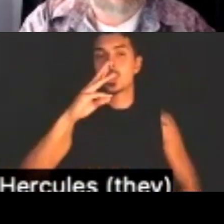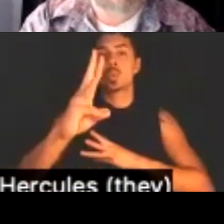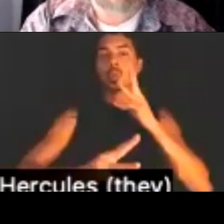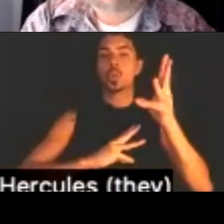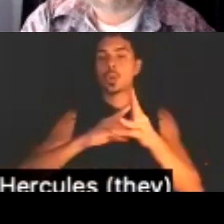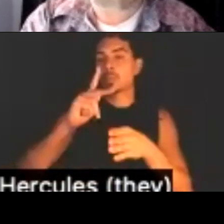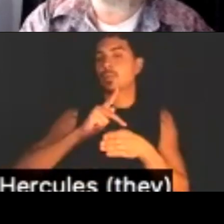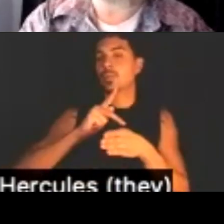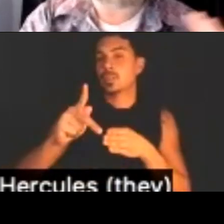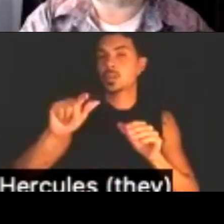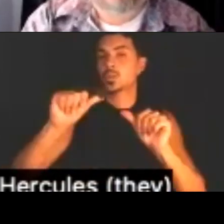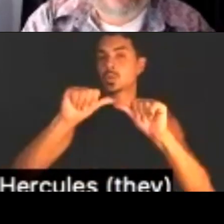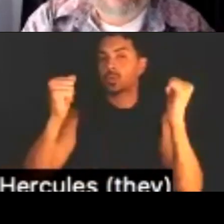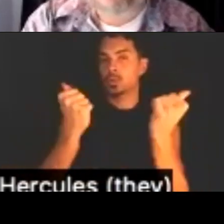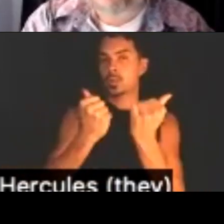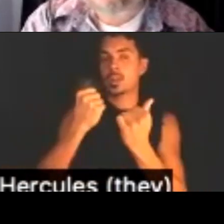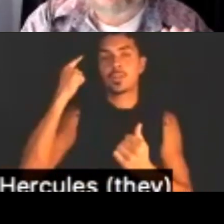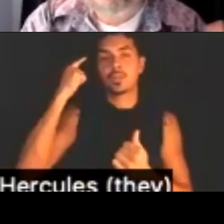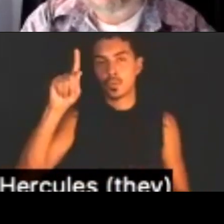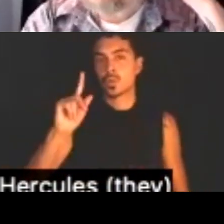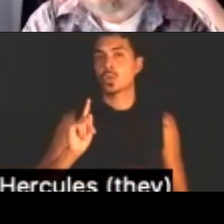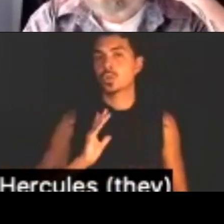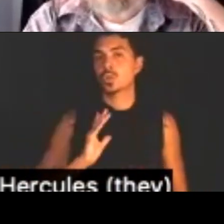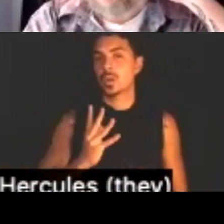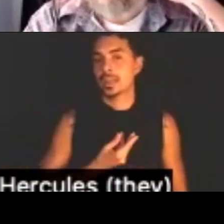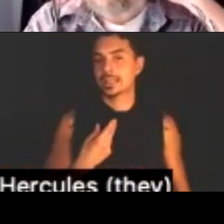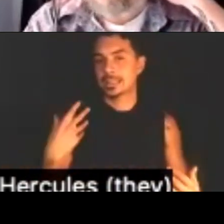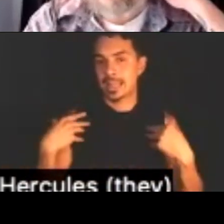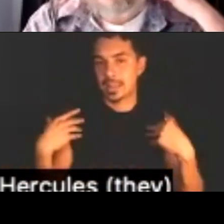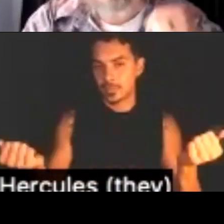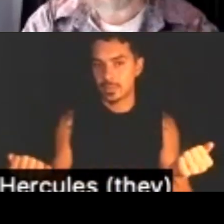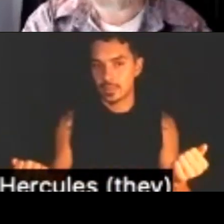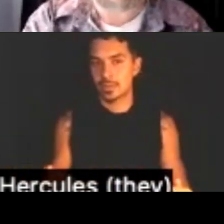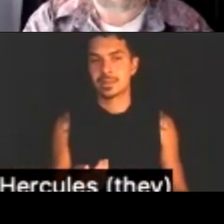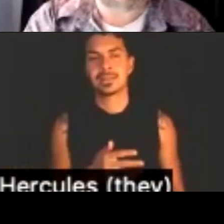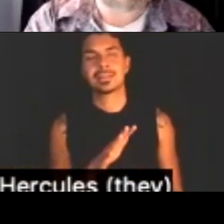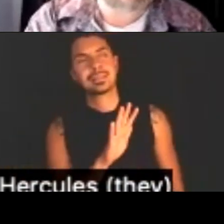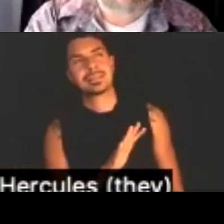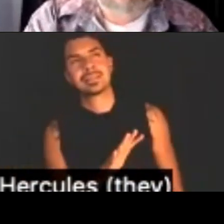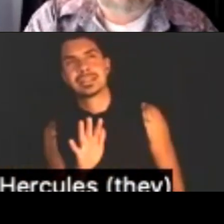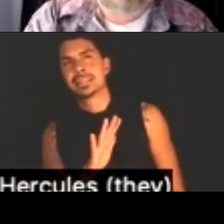And she said a long time ago, I think this was probably in the earlier 2000s,